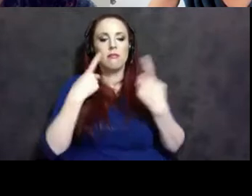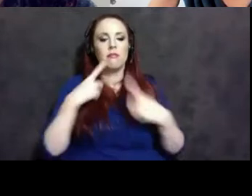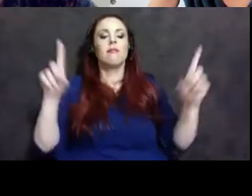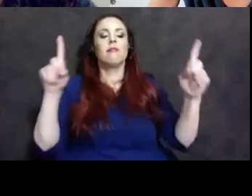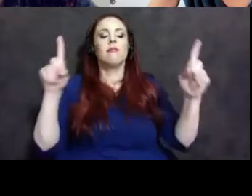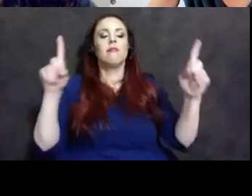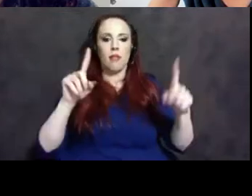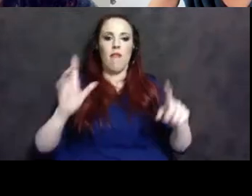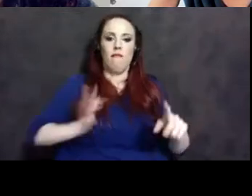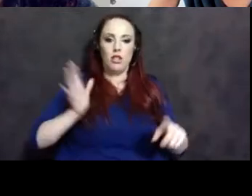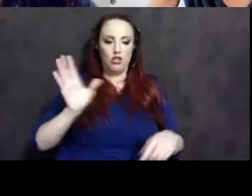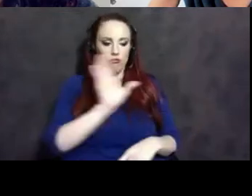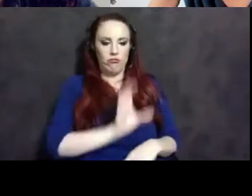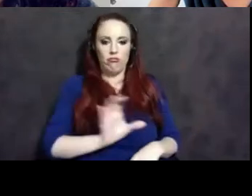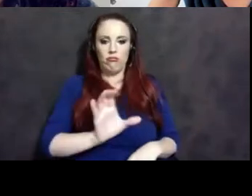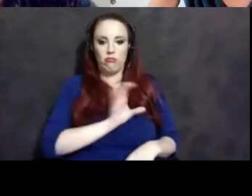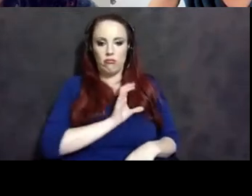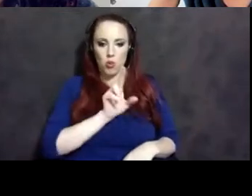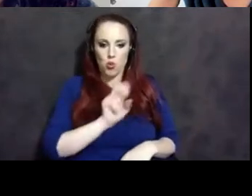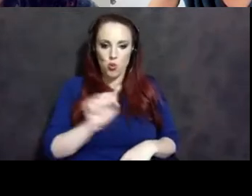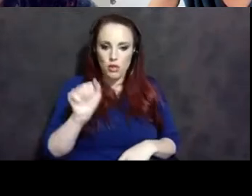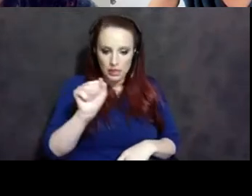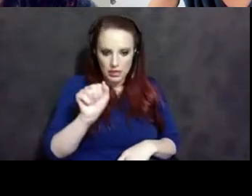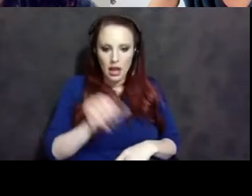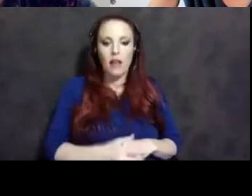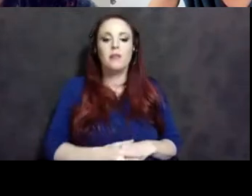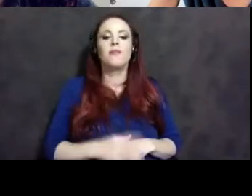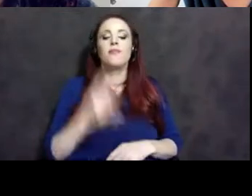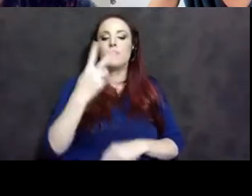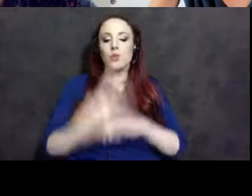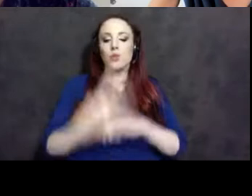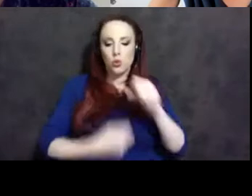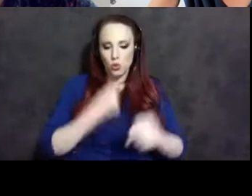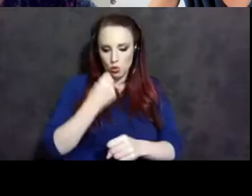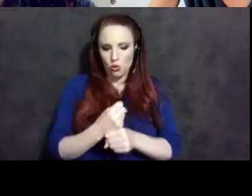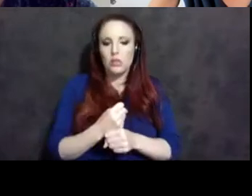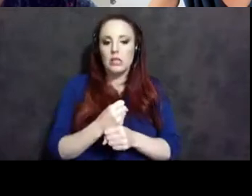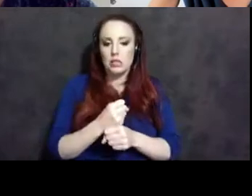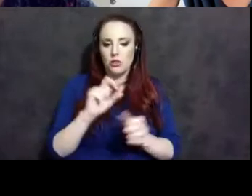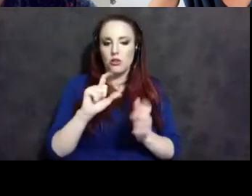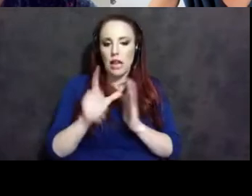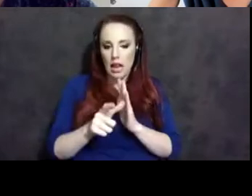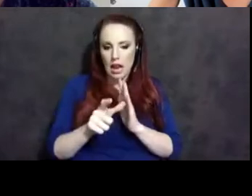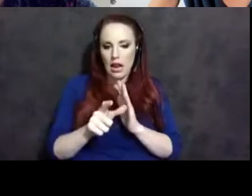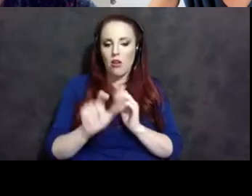And then, two years later, in April in 2020, three years later, she was affected by the